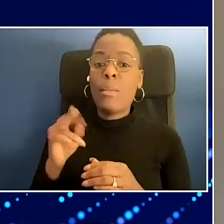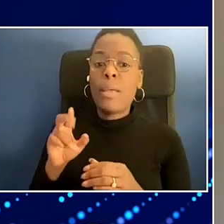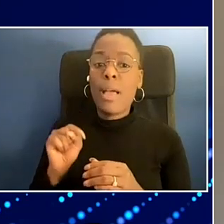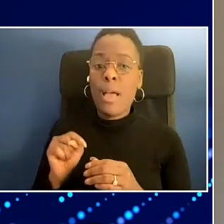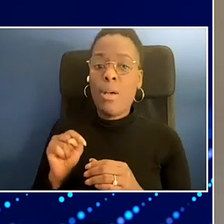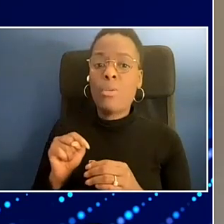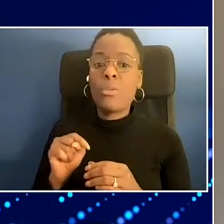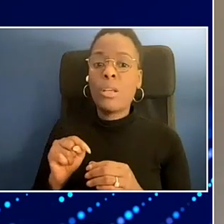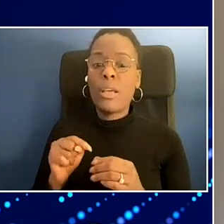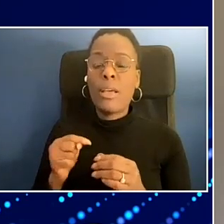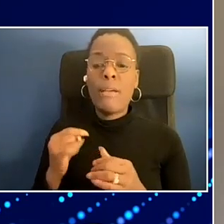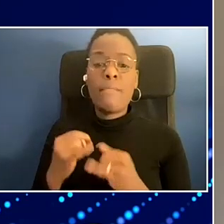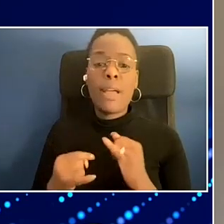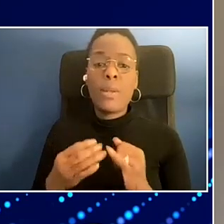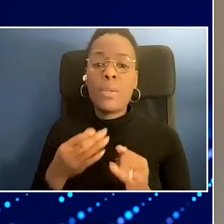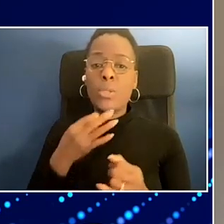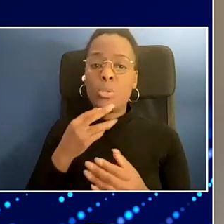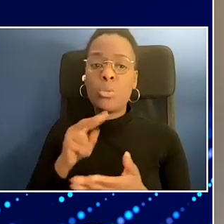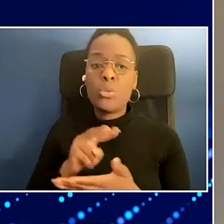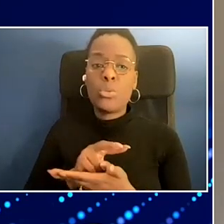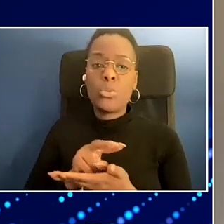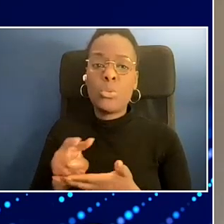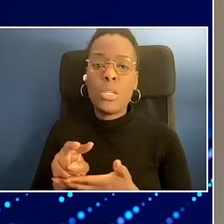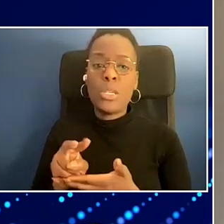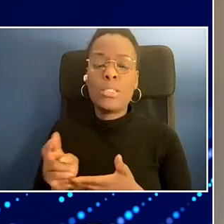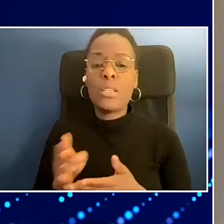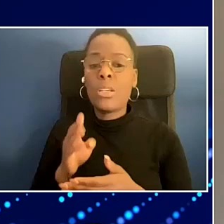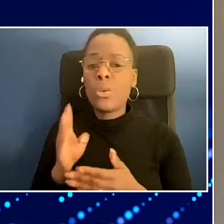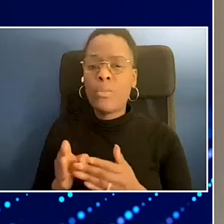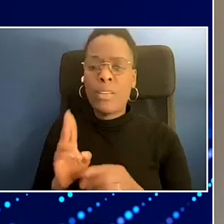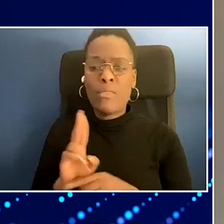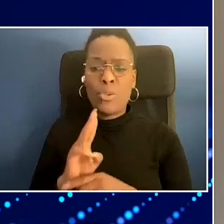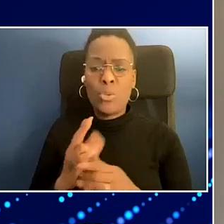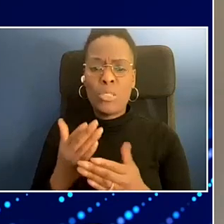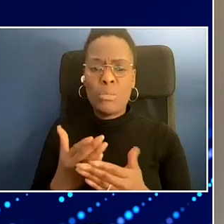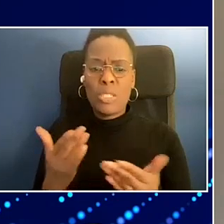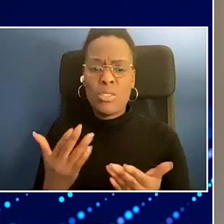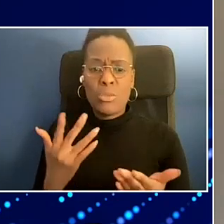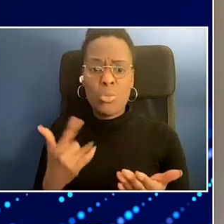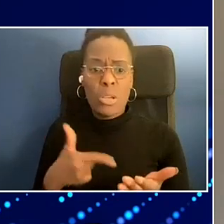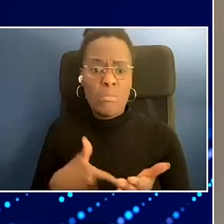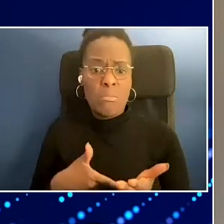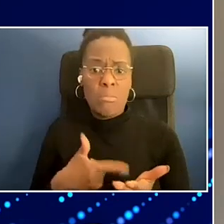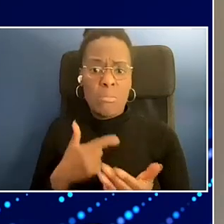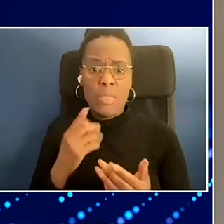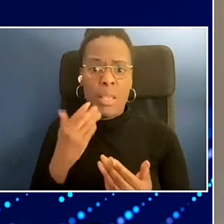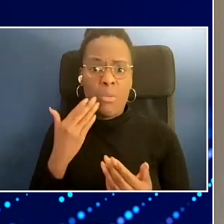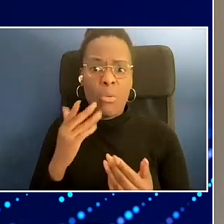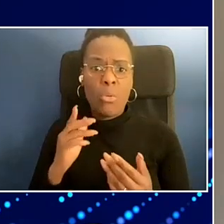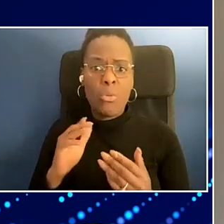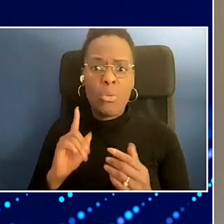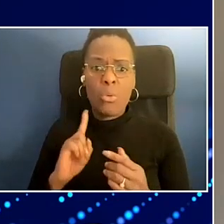the class, mostly because I don't even know where to access it. Neither my professor nor my TA seem to even know we were charged for this.